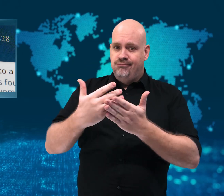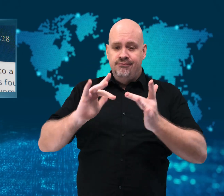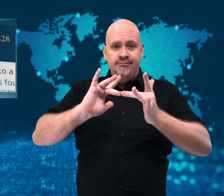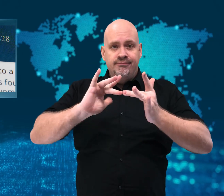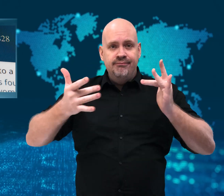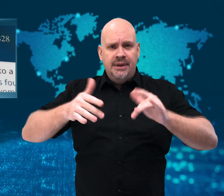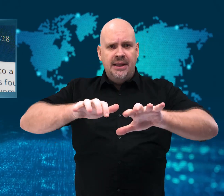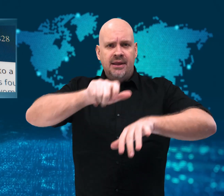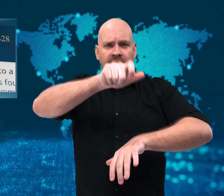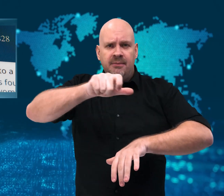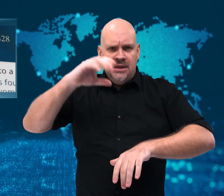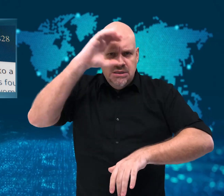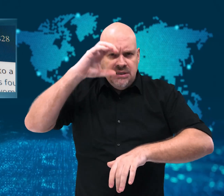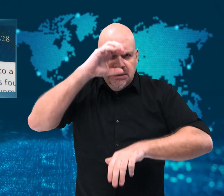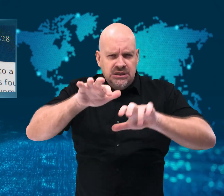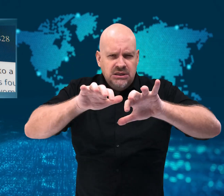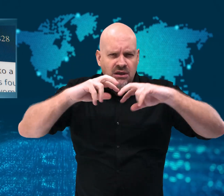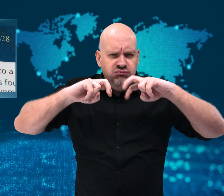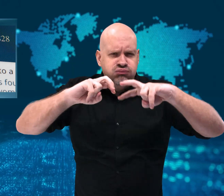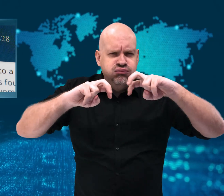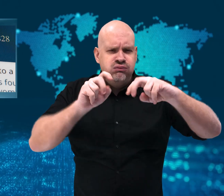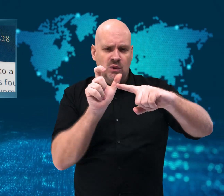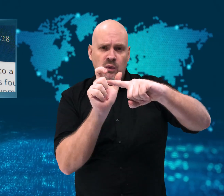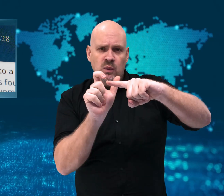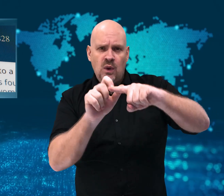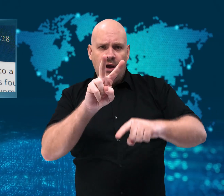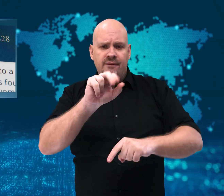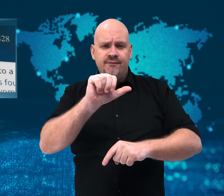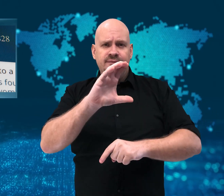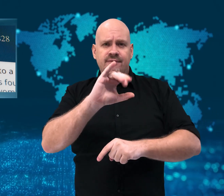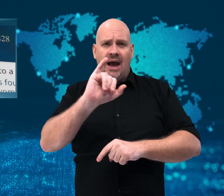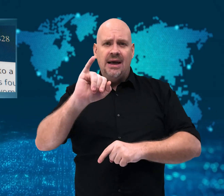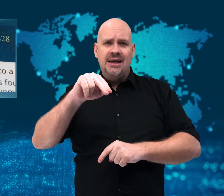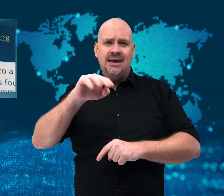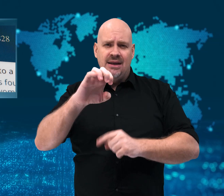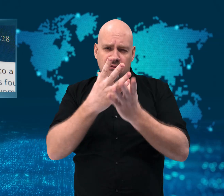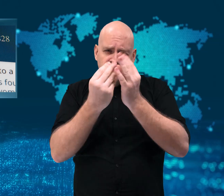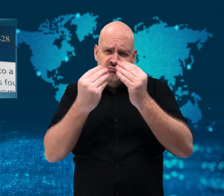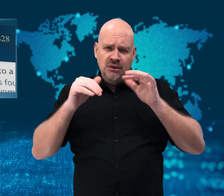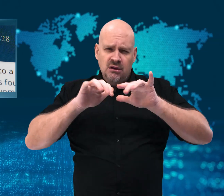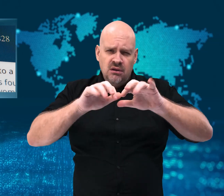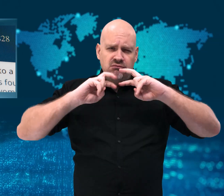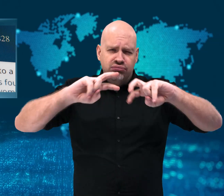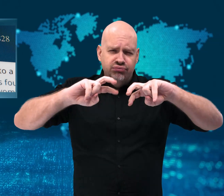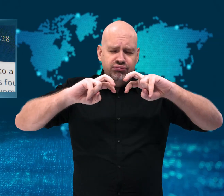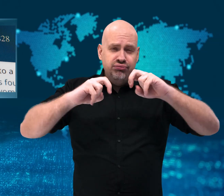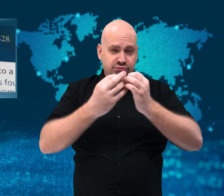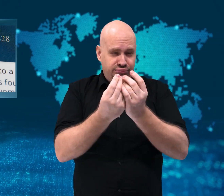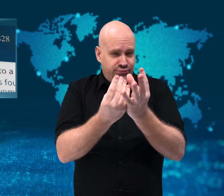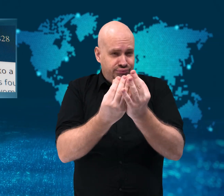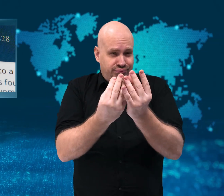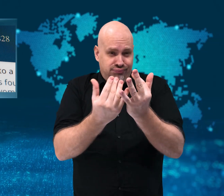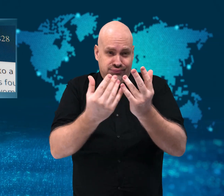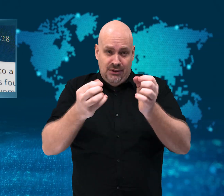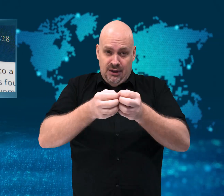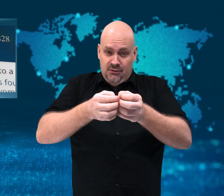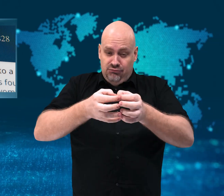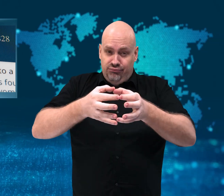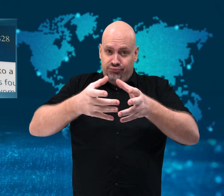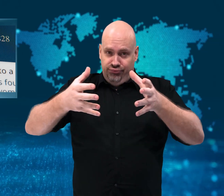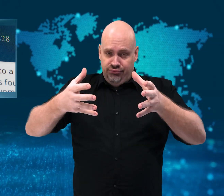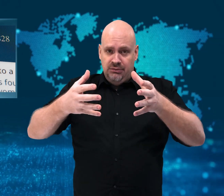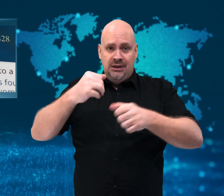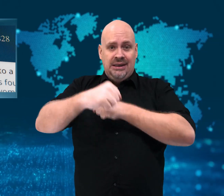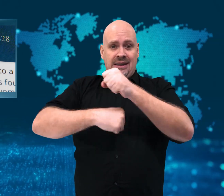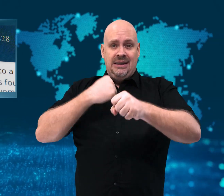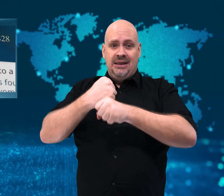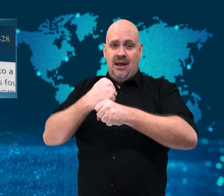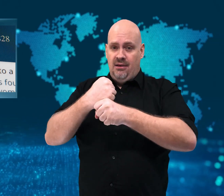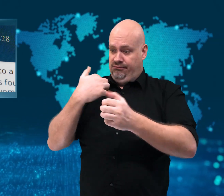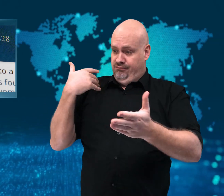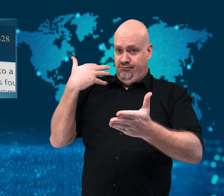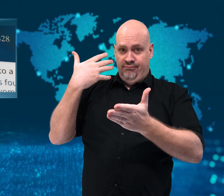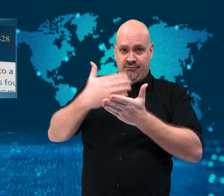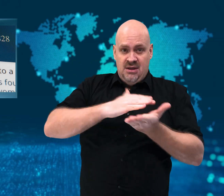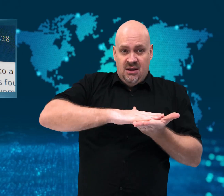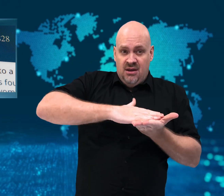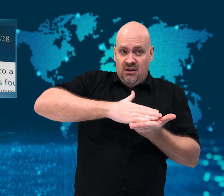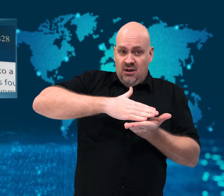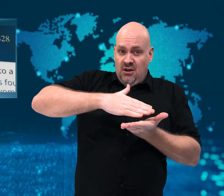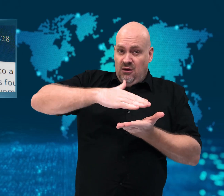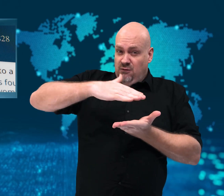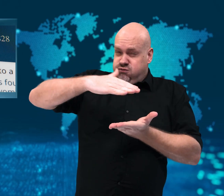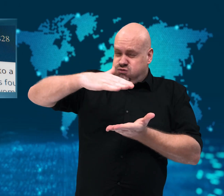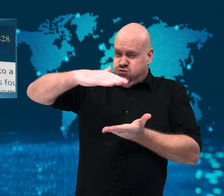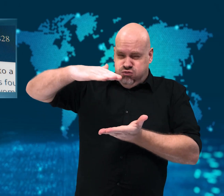There were notable increases in how many times a year the word was